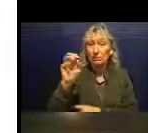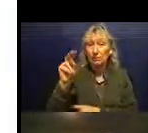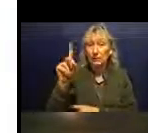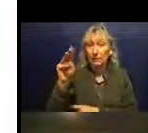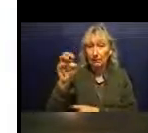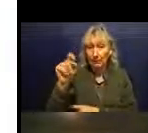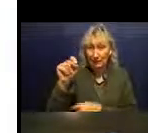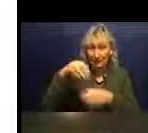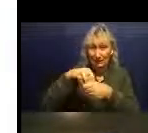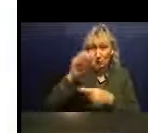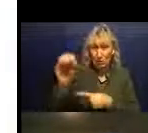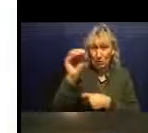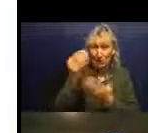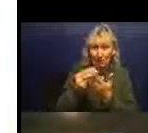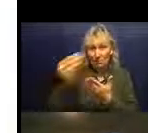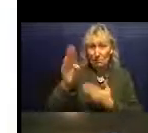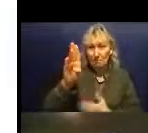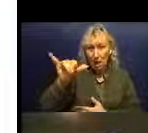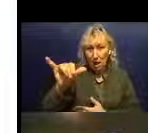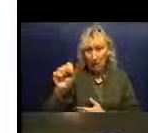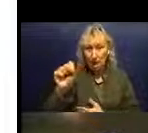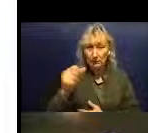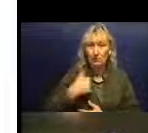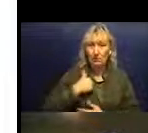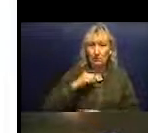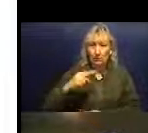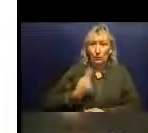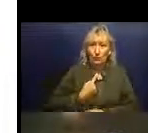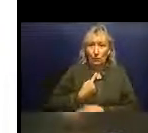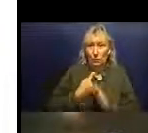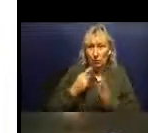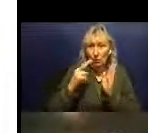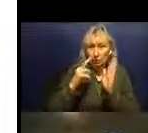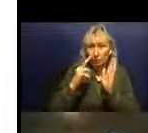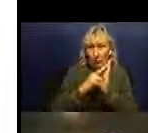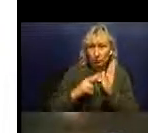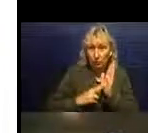The Rfga can only be changed by a written amendment hosted in Oregon buys.